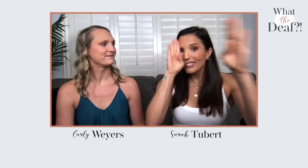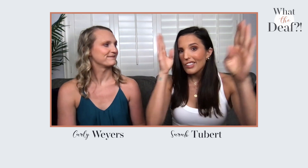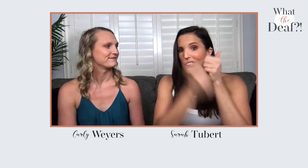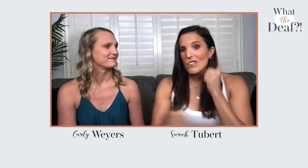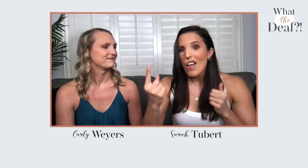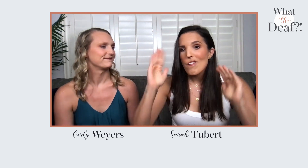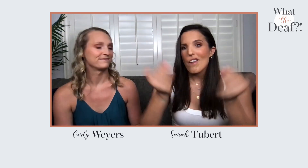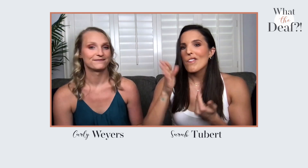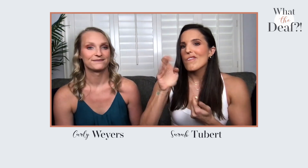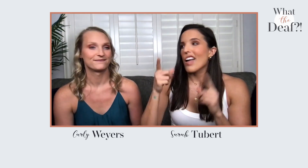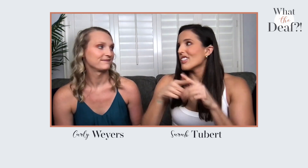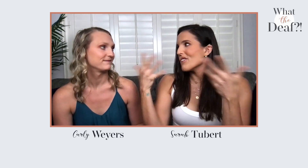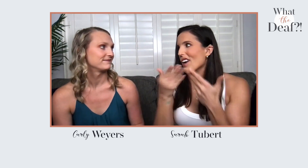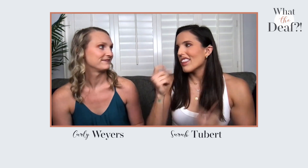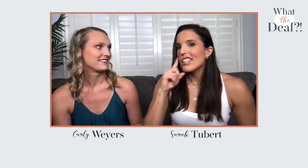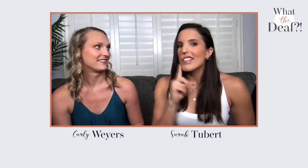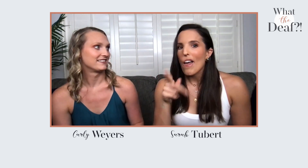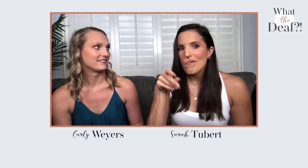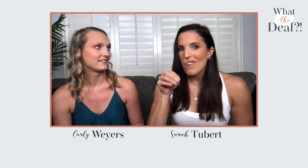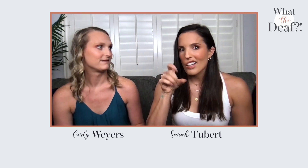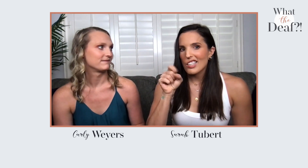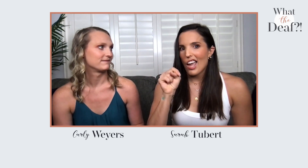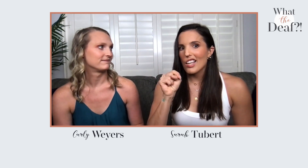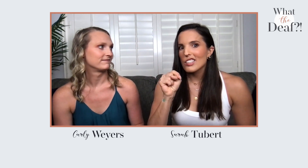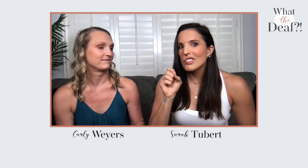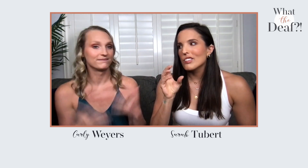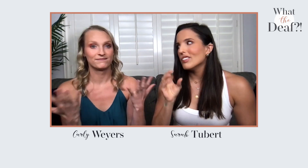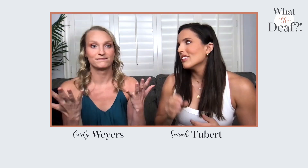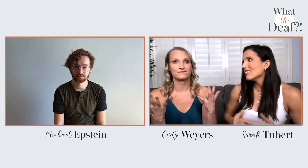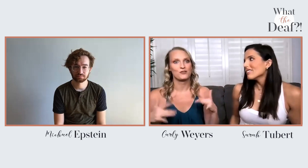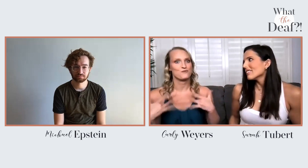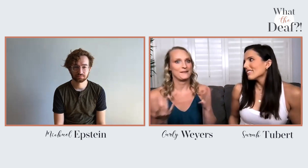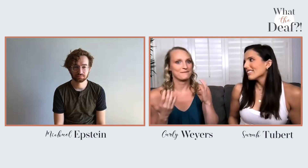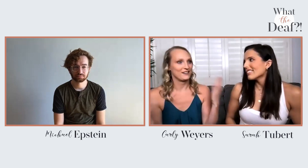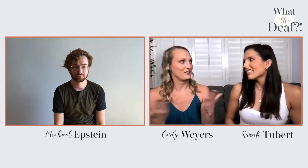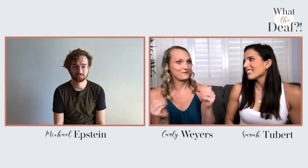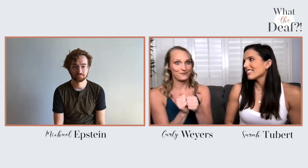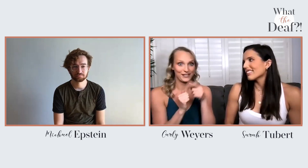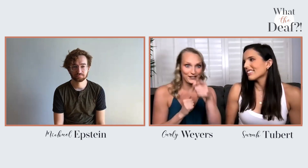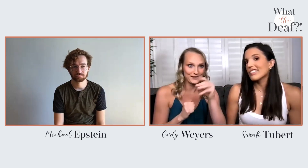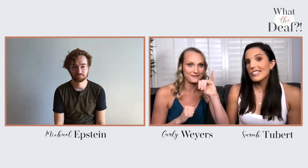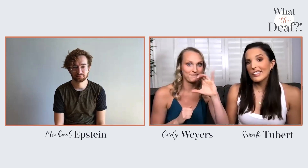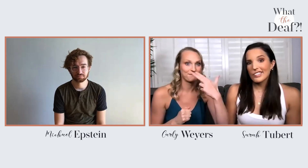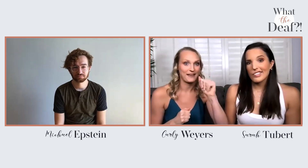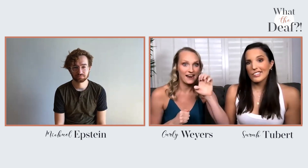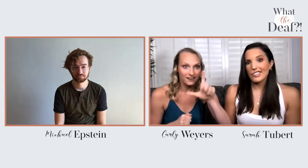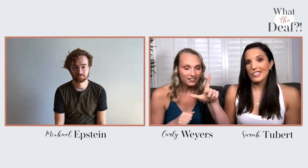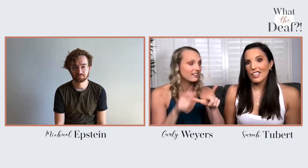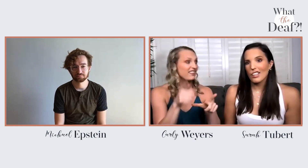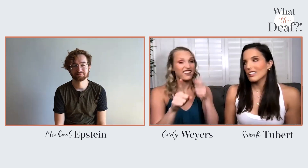Hello everyone! Welcome back to What the Deaf?! Podcast. We are thrilled to be here today with Michael Epstein.